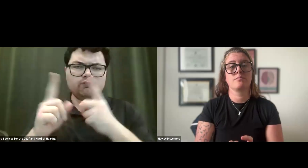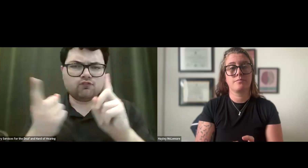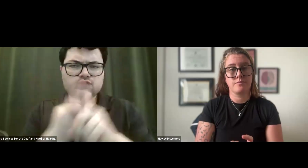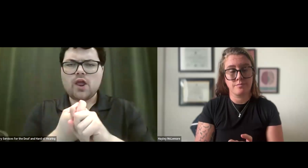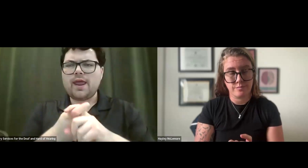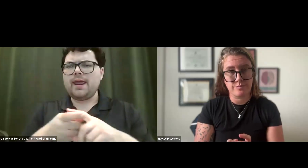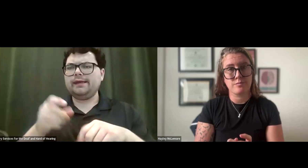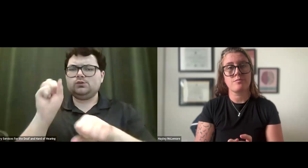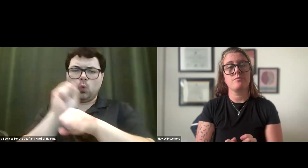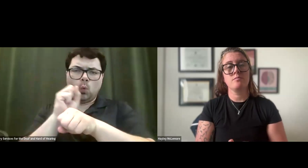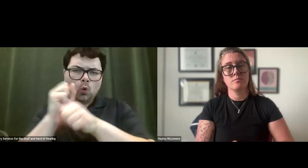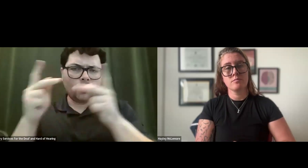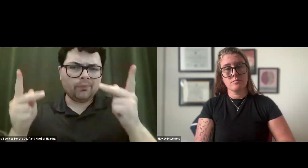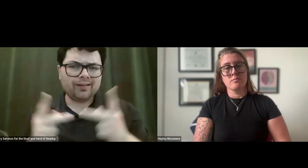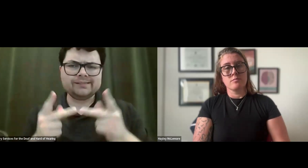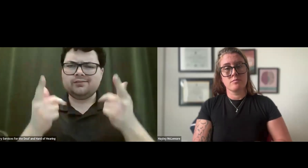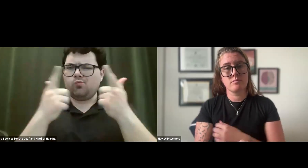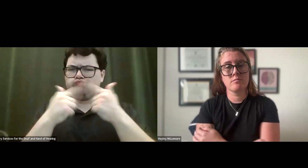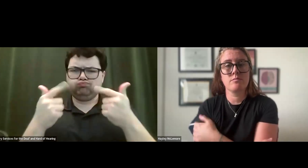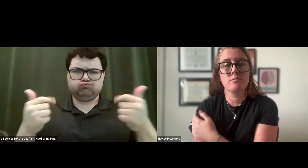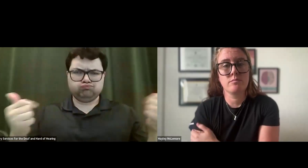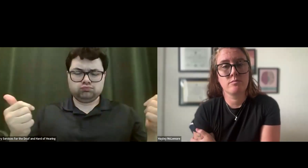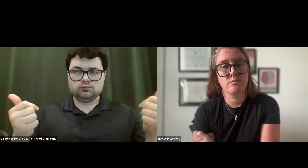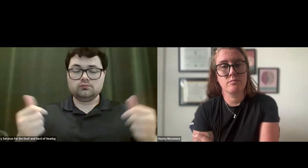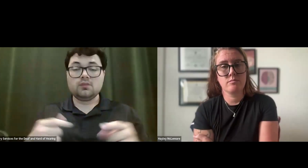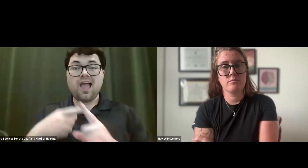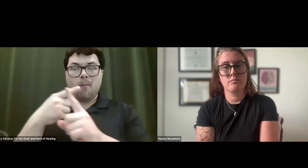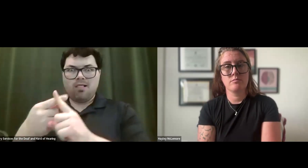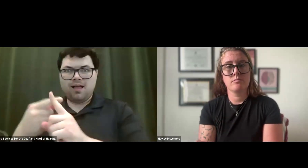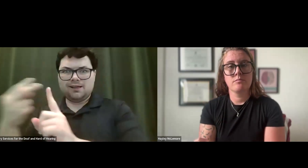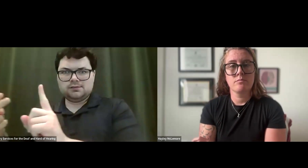with their families, with their friends, coworkers, and throughout the community.